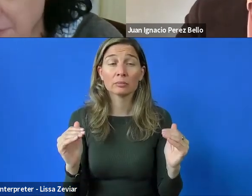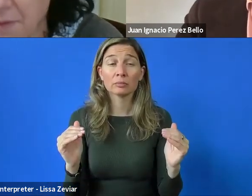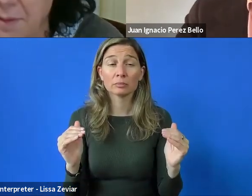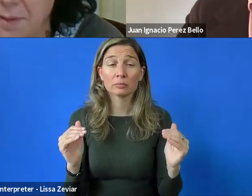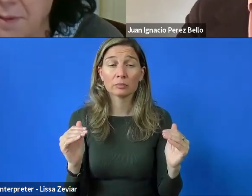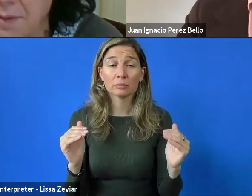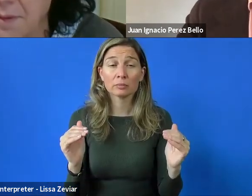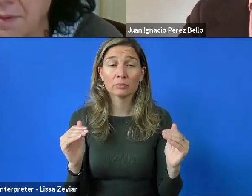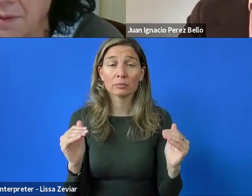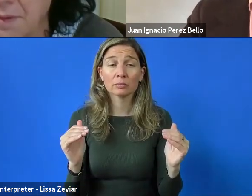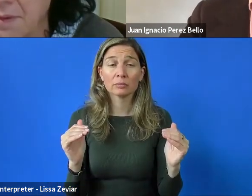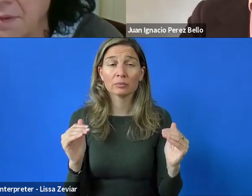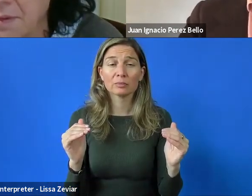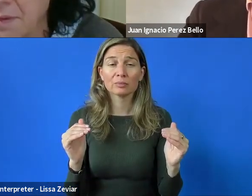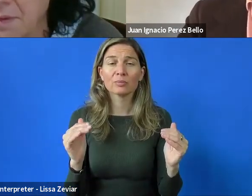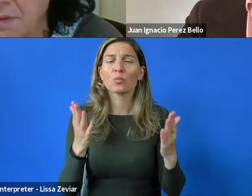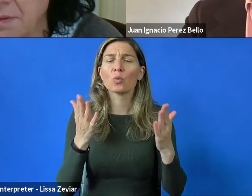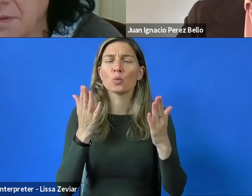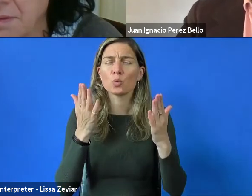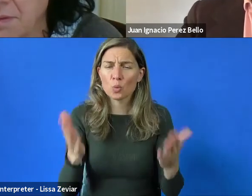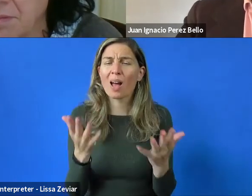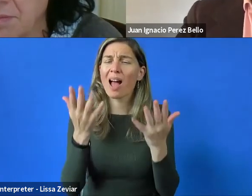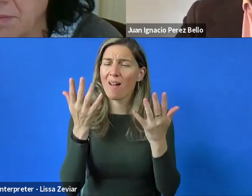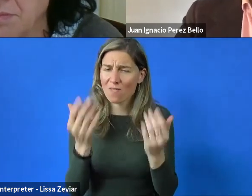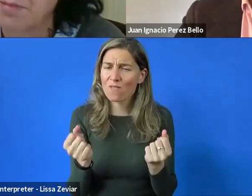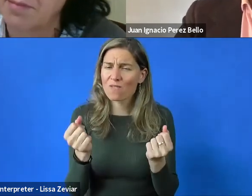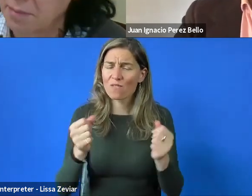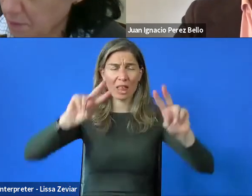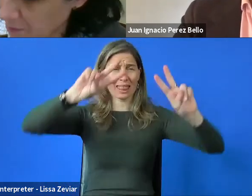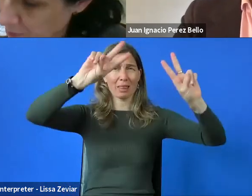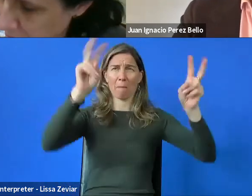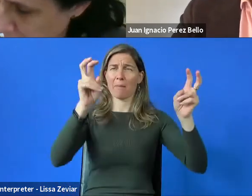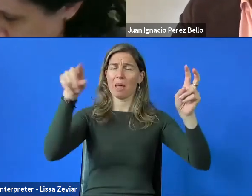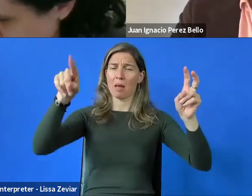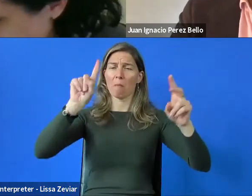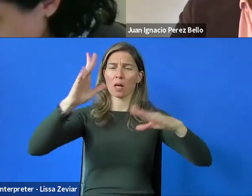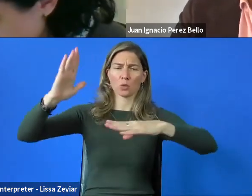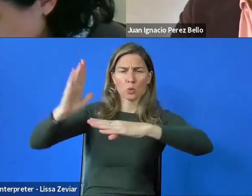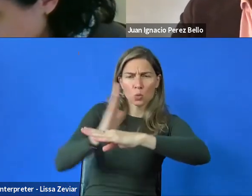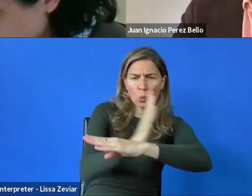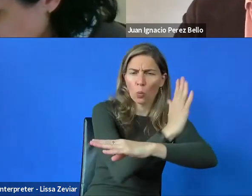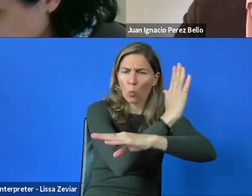with the gender dimensions of accessing these procedures